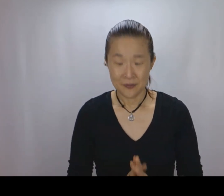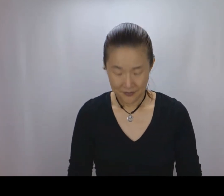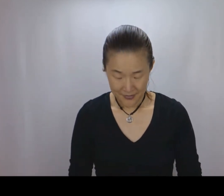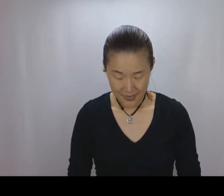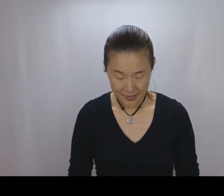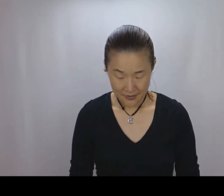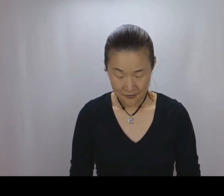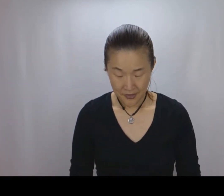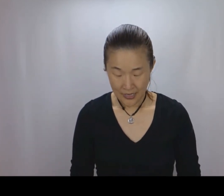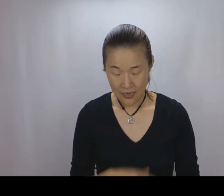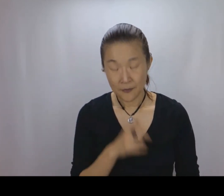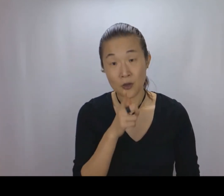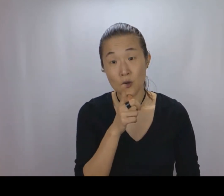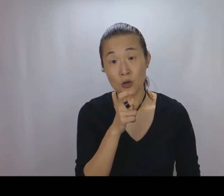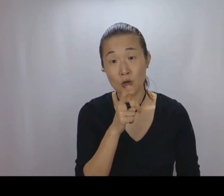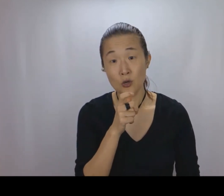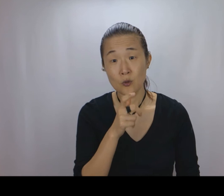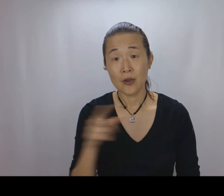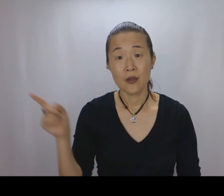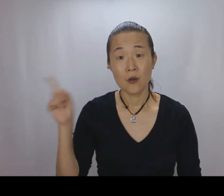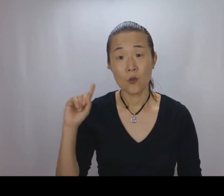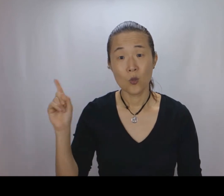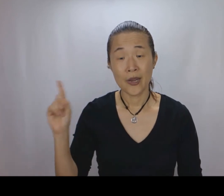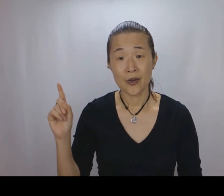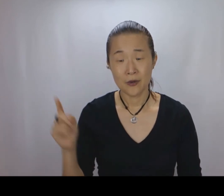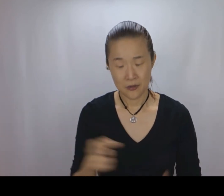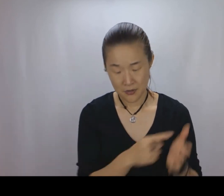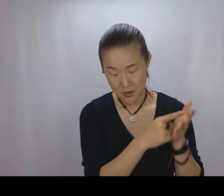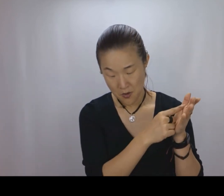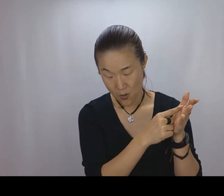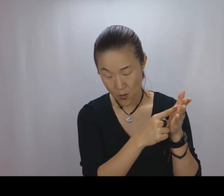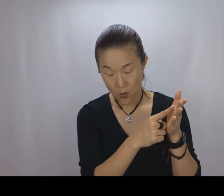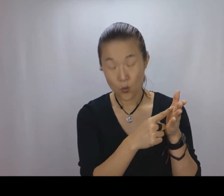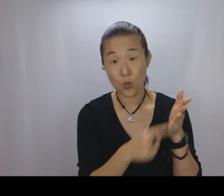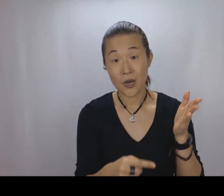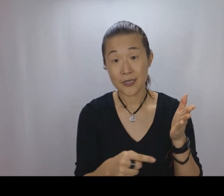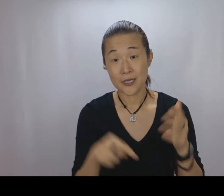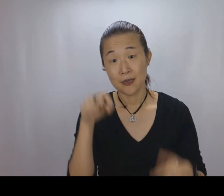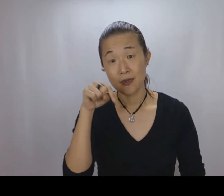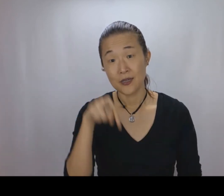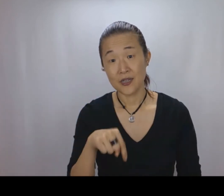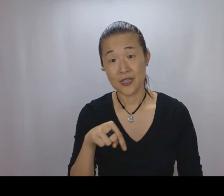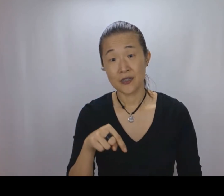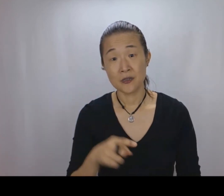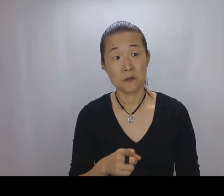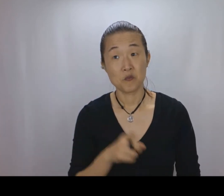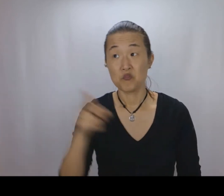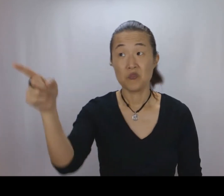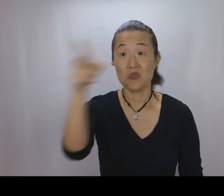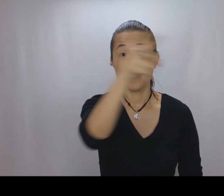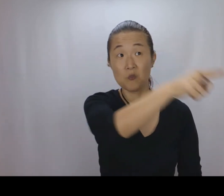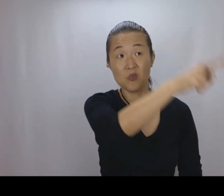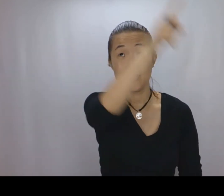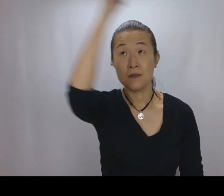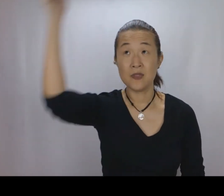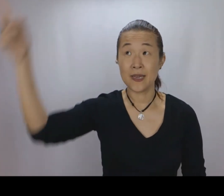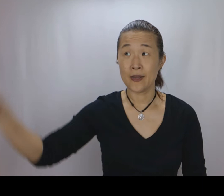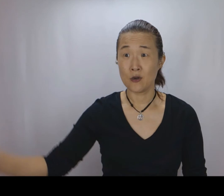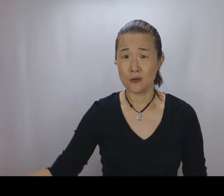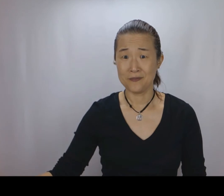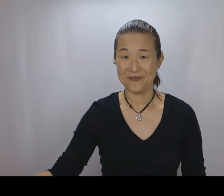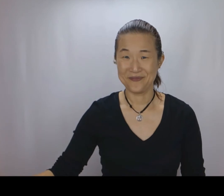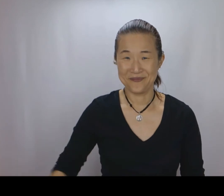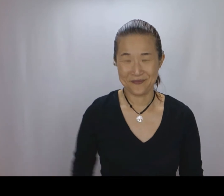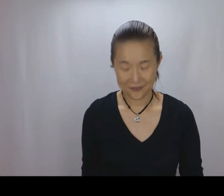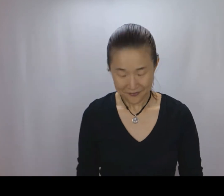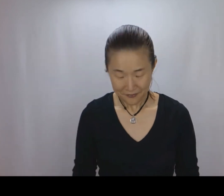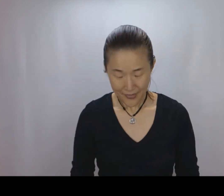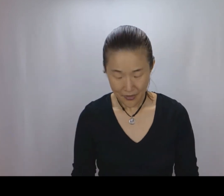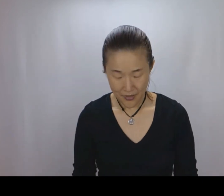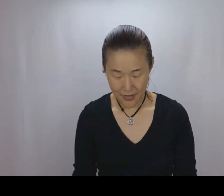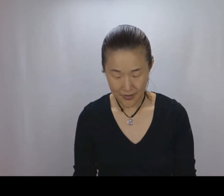So, you have who, where, what, here, there.